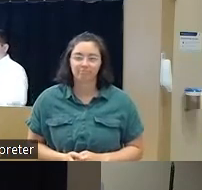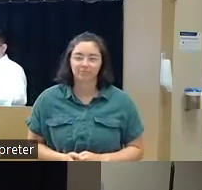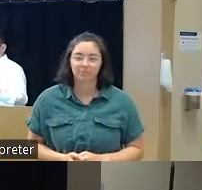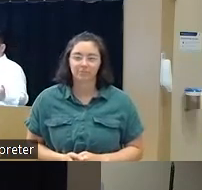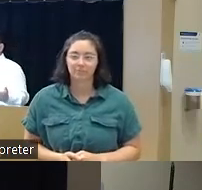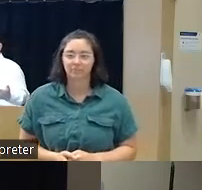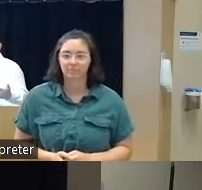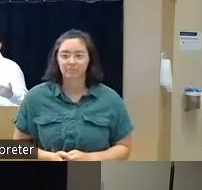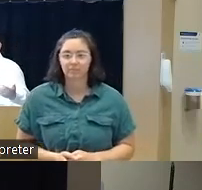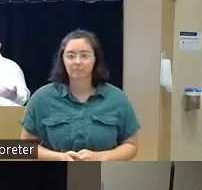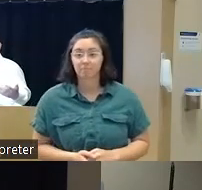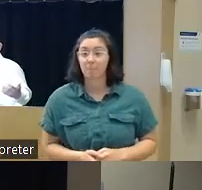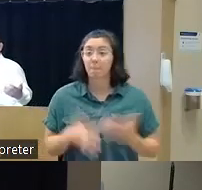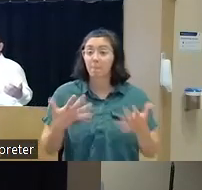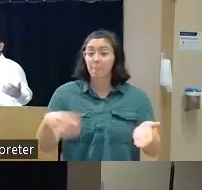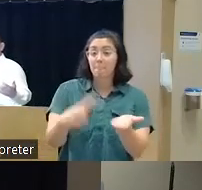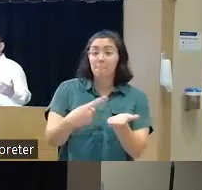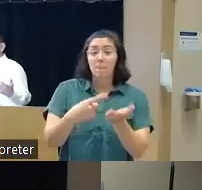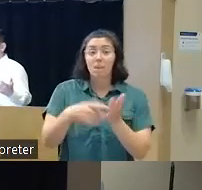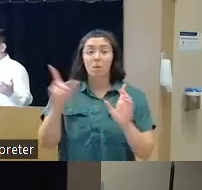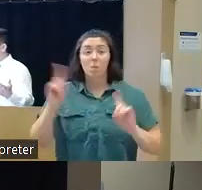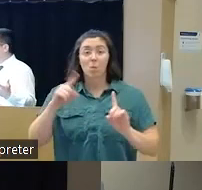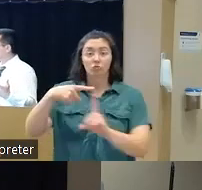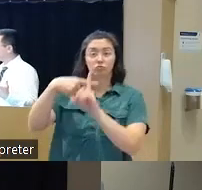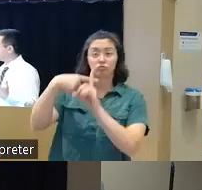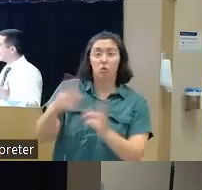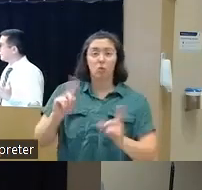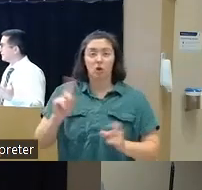um and so you know I talked about where to target right and so there's been this huge causality gap